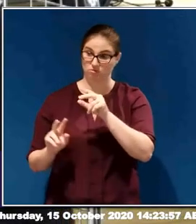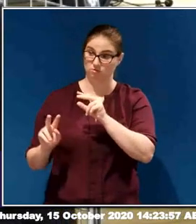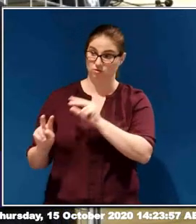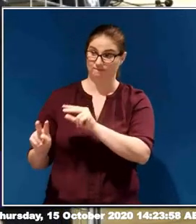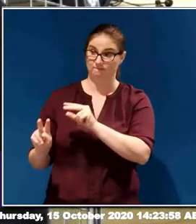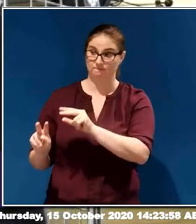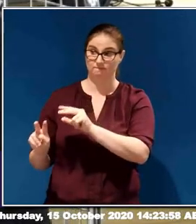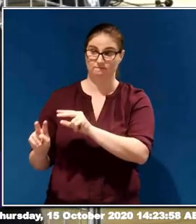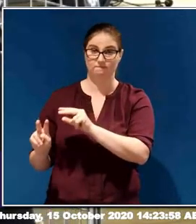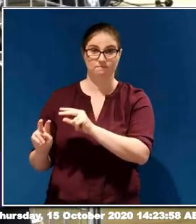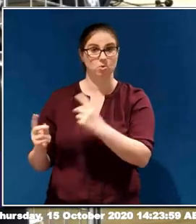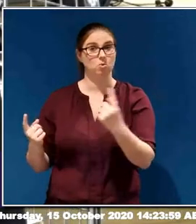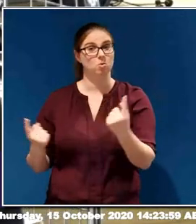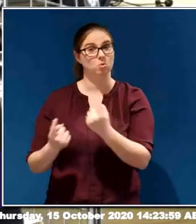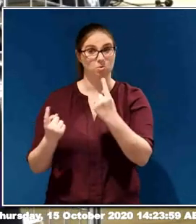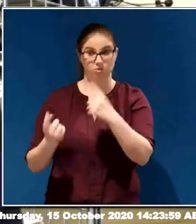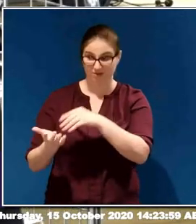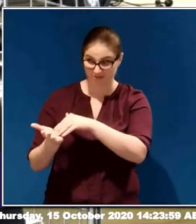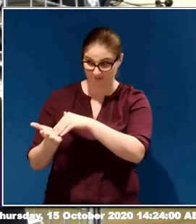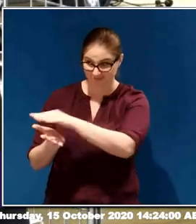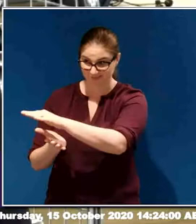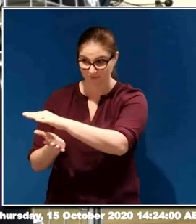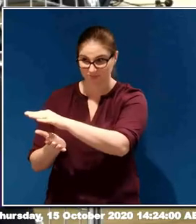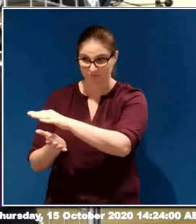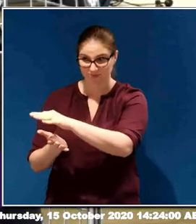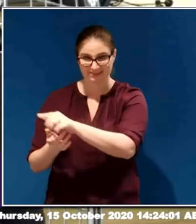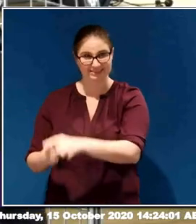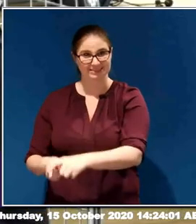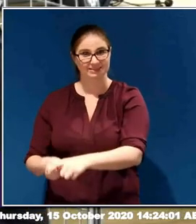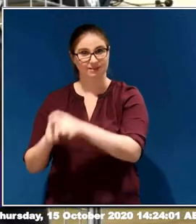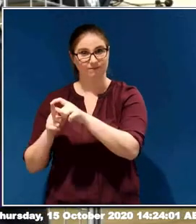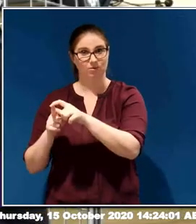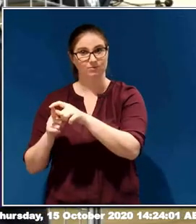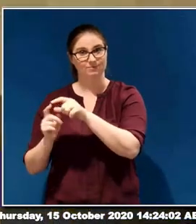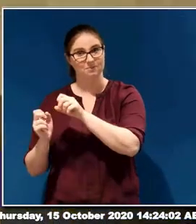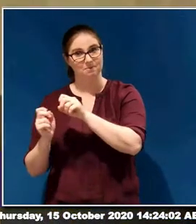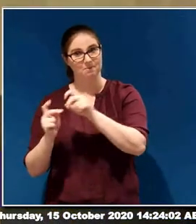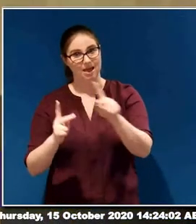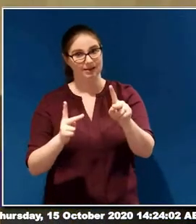in reintegration into a new school? Yes, it's traumatic.